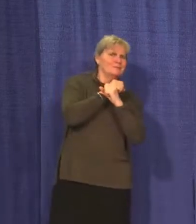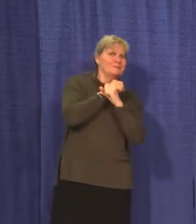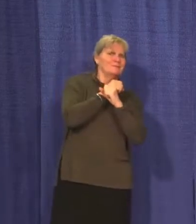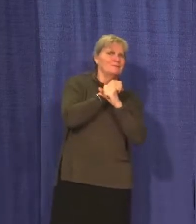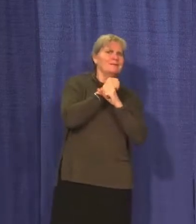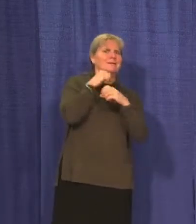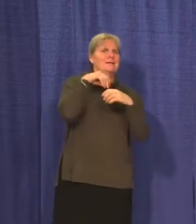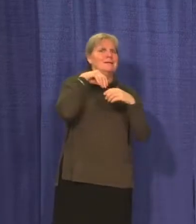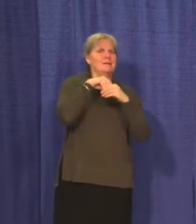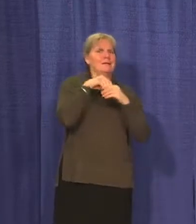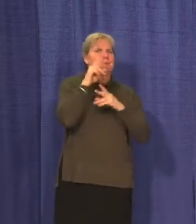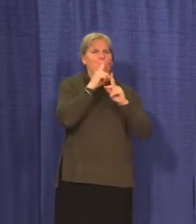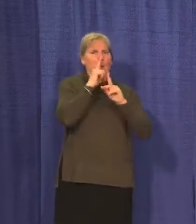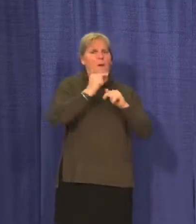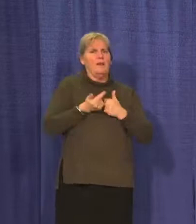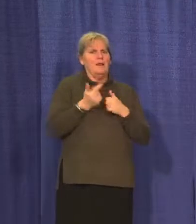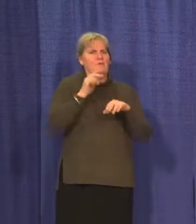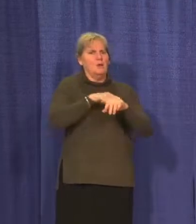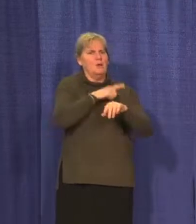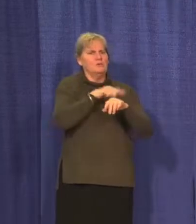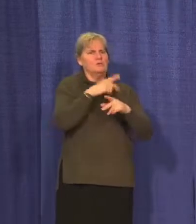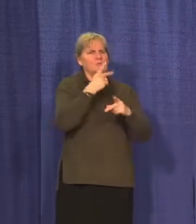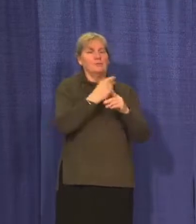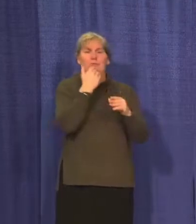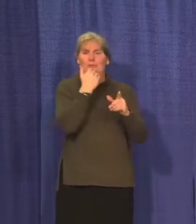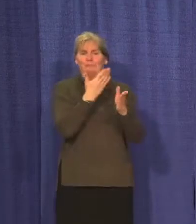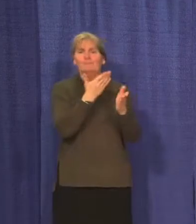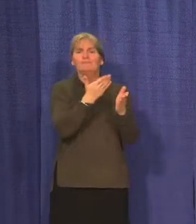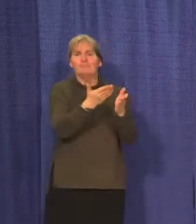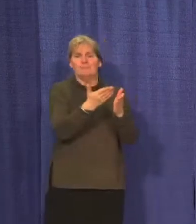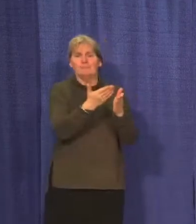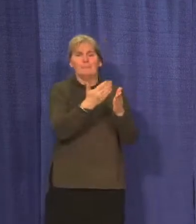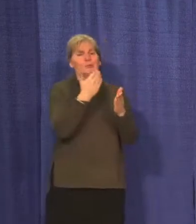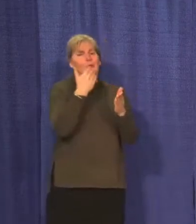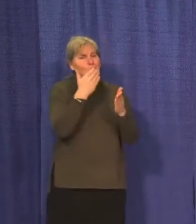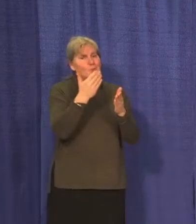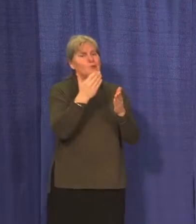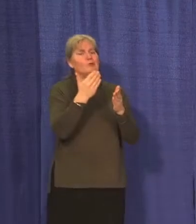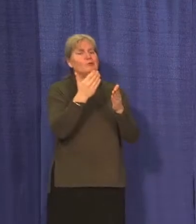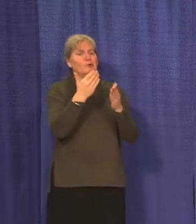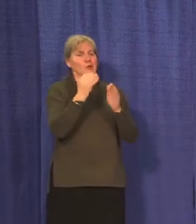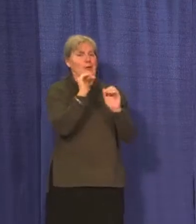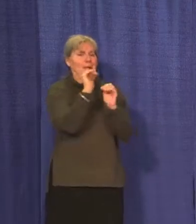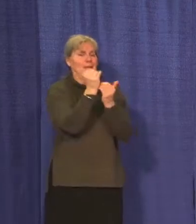residents. It puts us in a really good position to prevent circulation